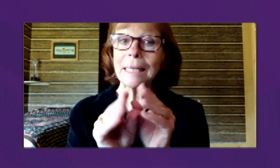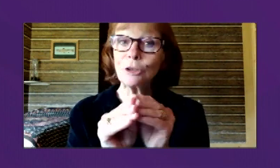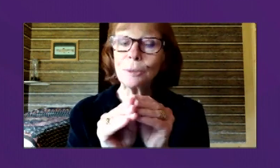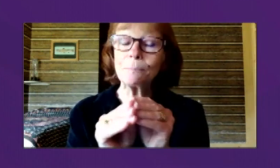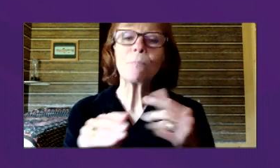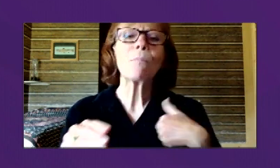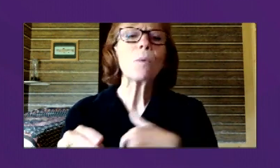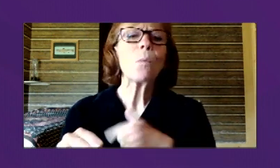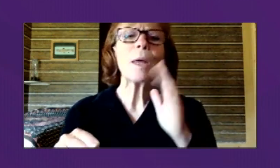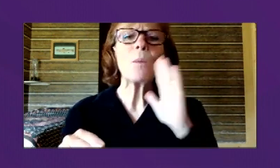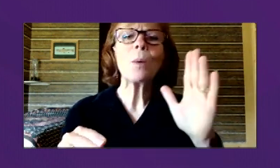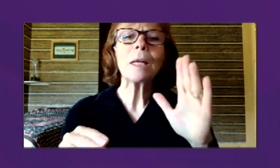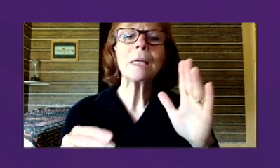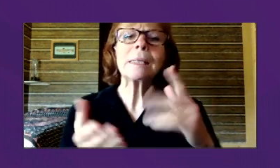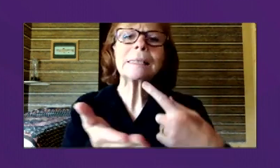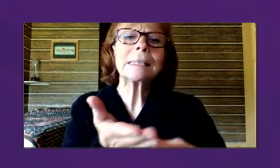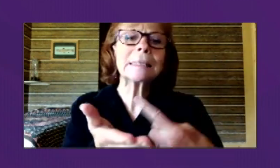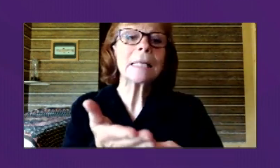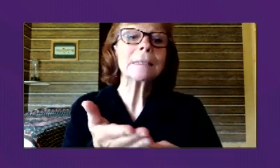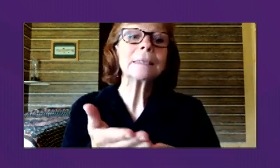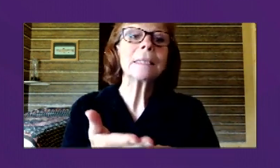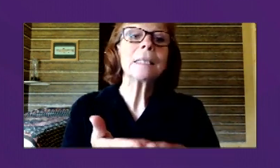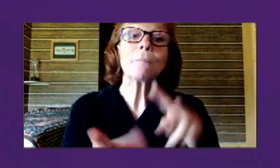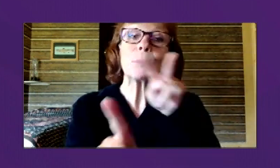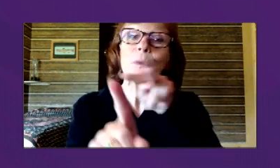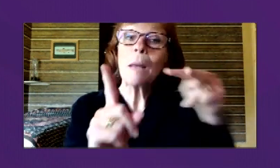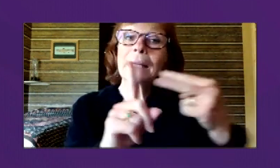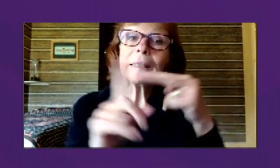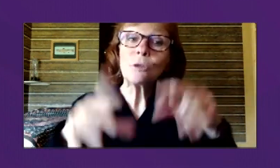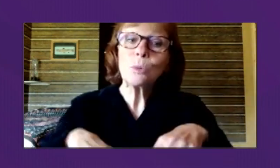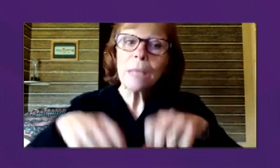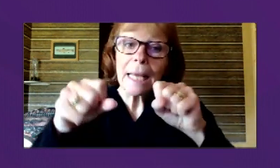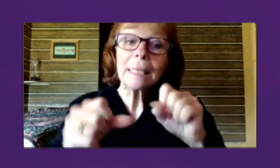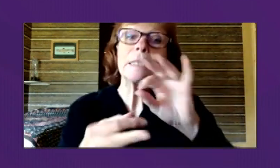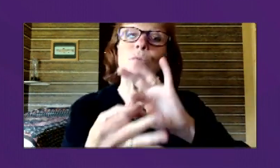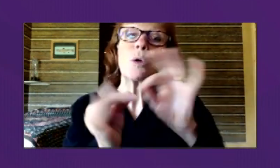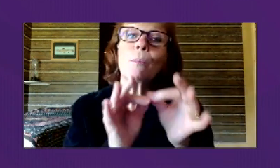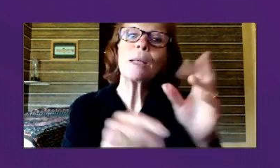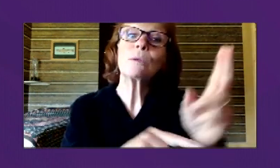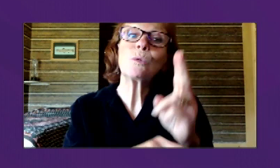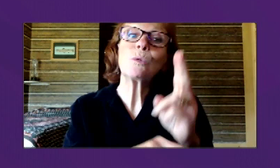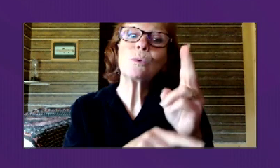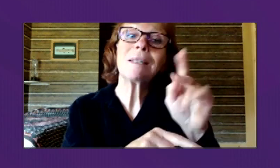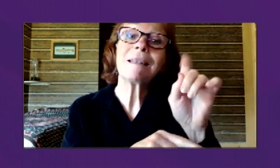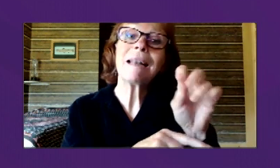perspective taking, interpreting with a Native perspective, showcasing how we use compelling